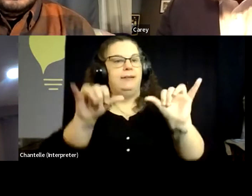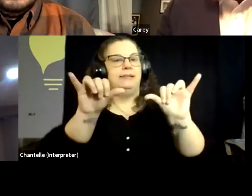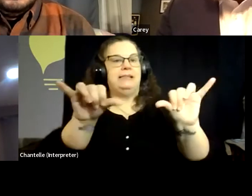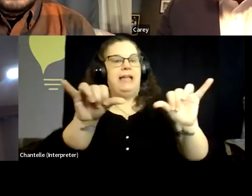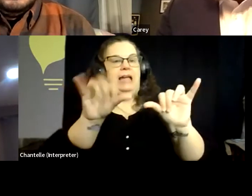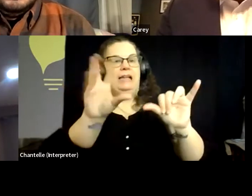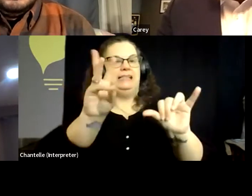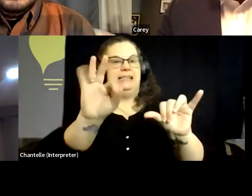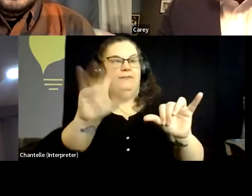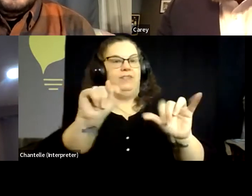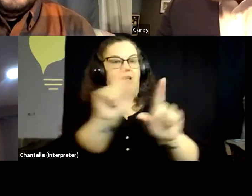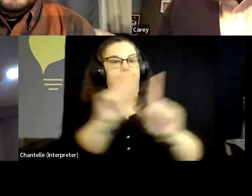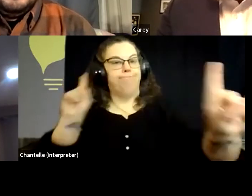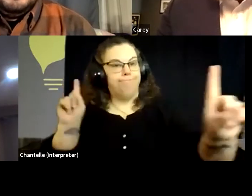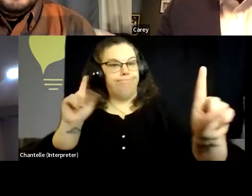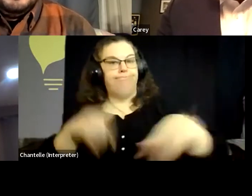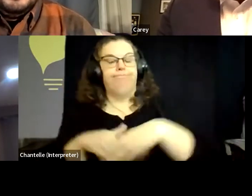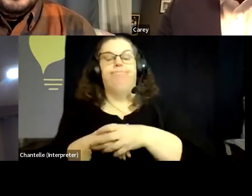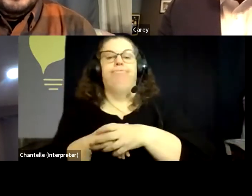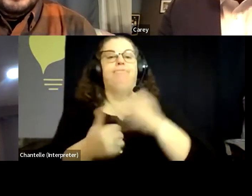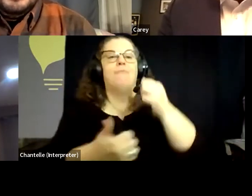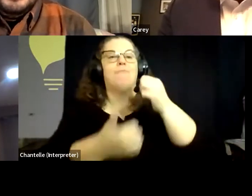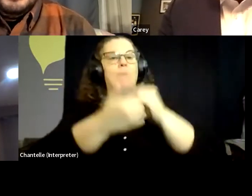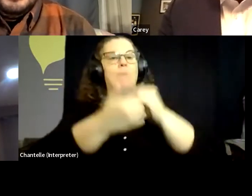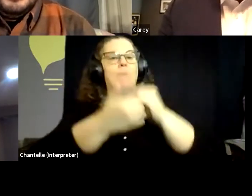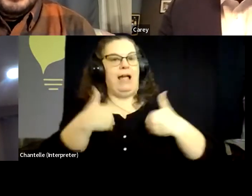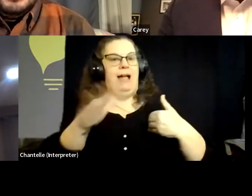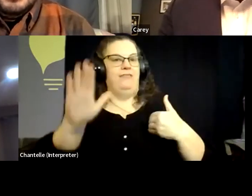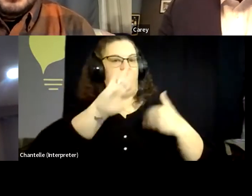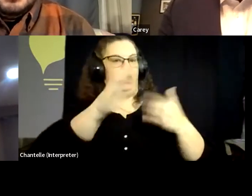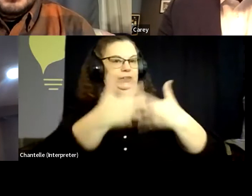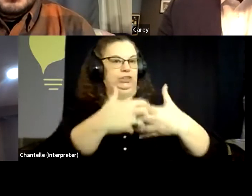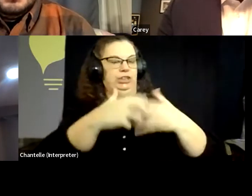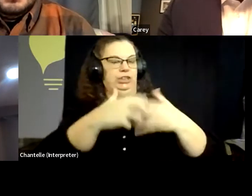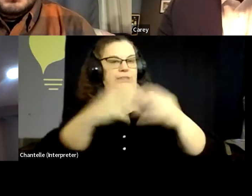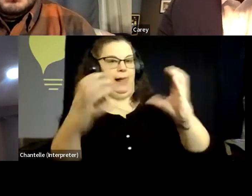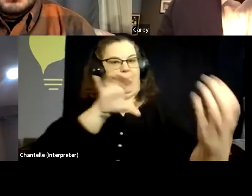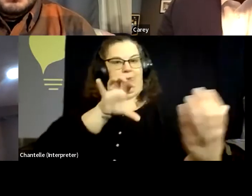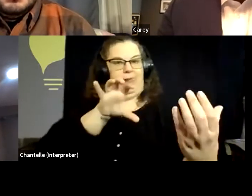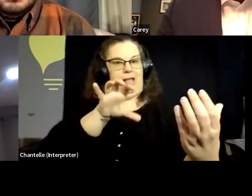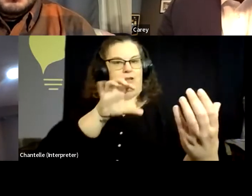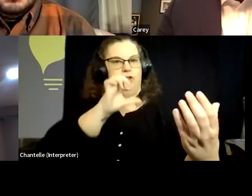. Most of the branches have their machines angled in the direction so you are not facing each